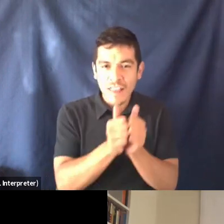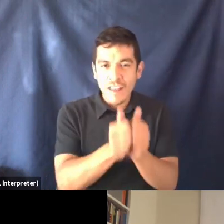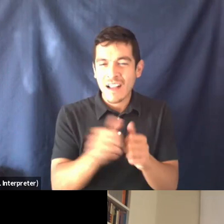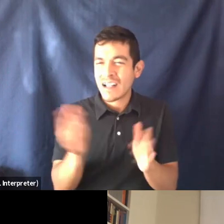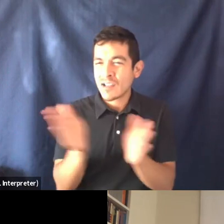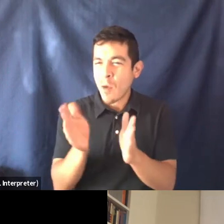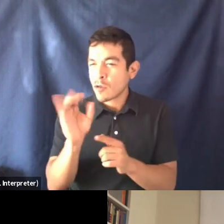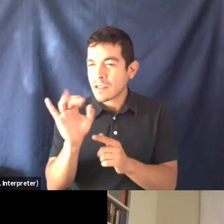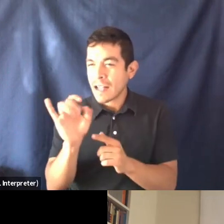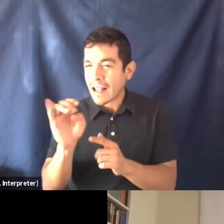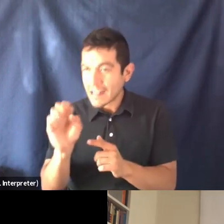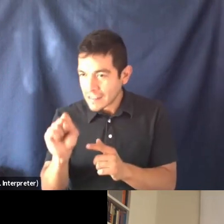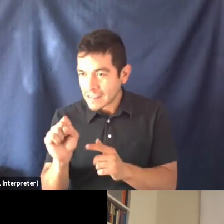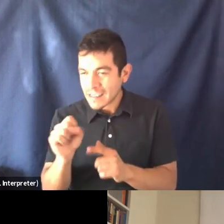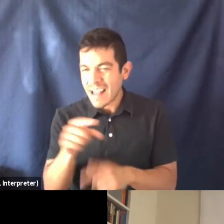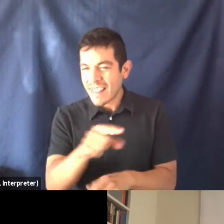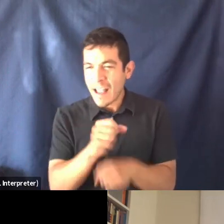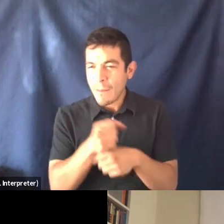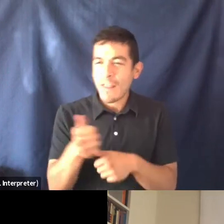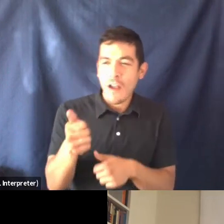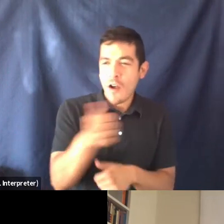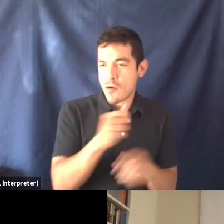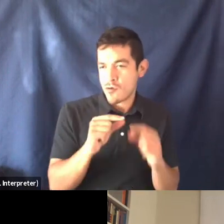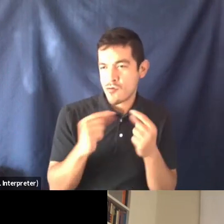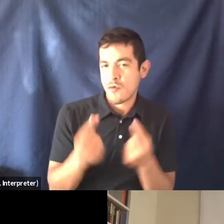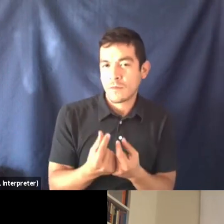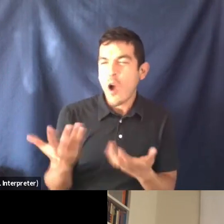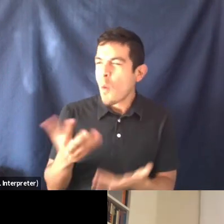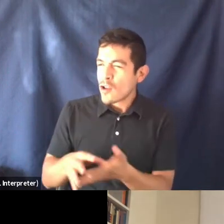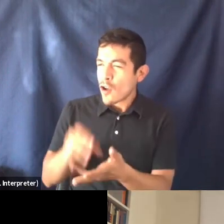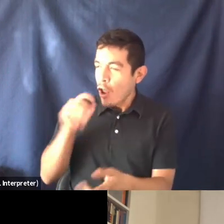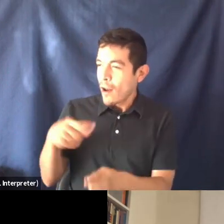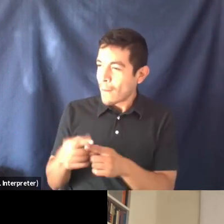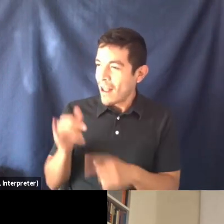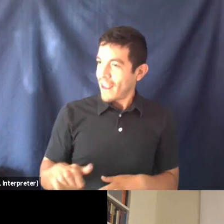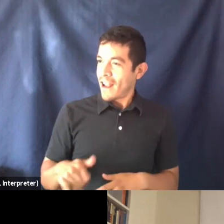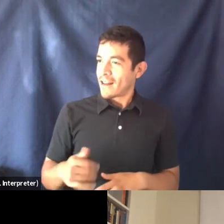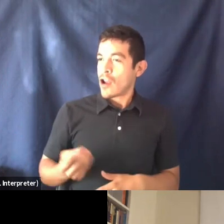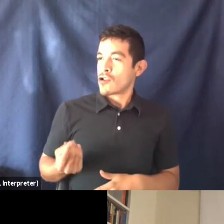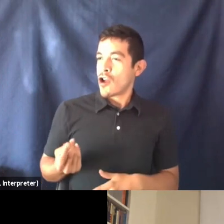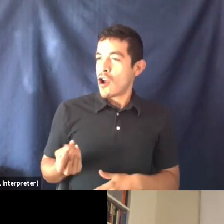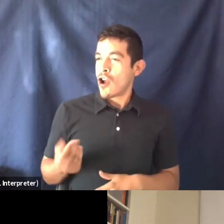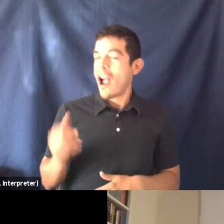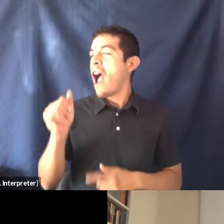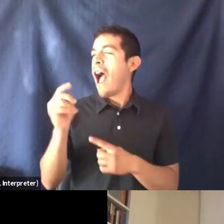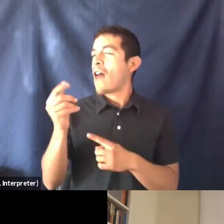And what did you learn about like that and sort of the anthropology of dogs as you were making the film?